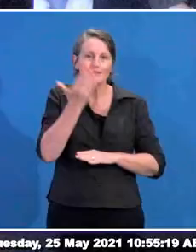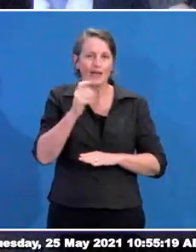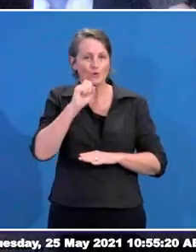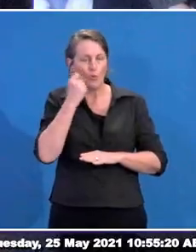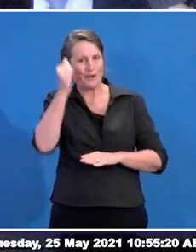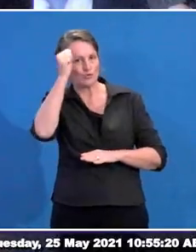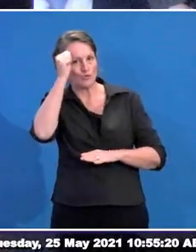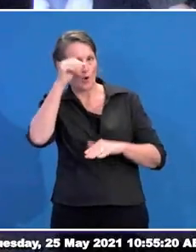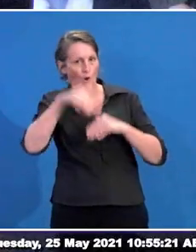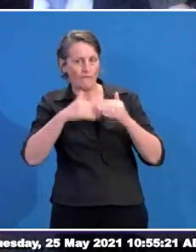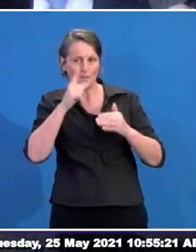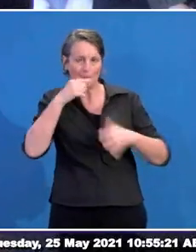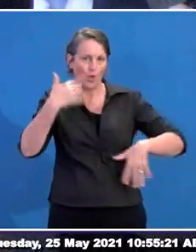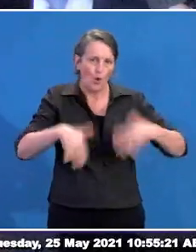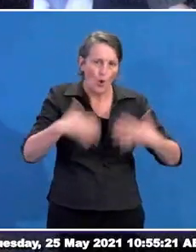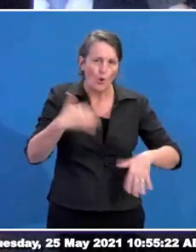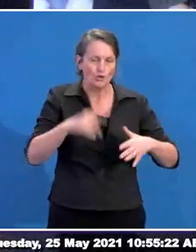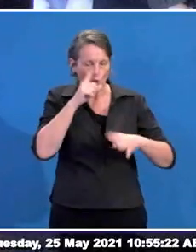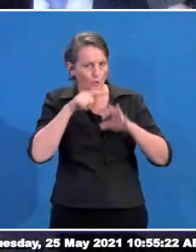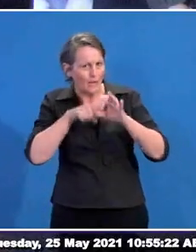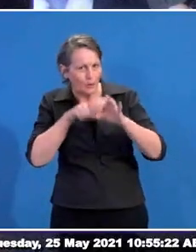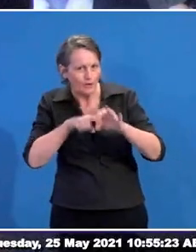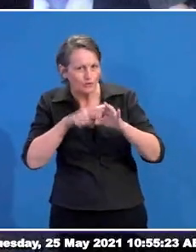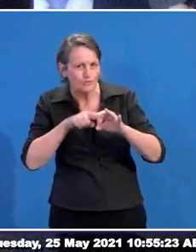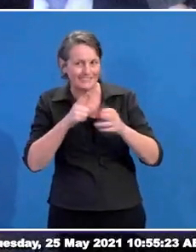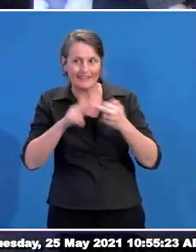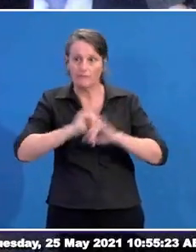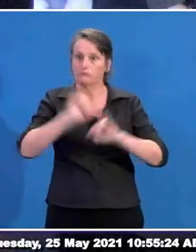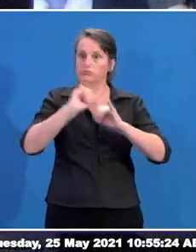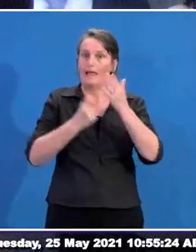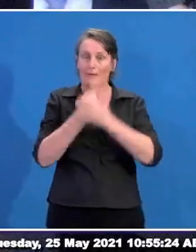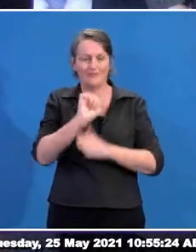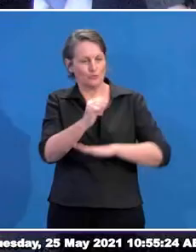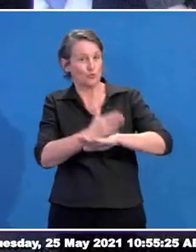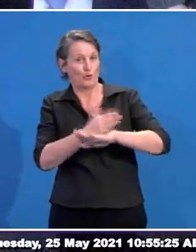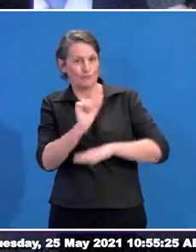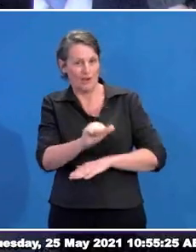All about being able to ask those sorts of questions in an emergency. Is that right? That's right. MS EASTMAN: So you know